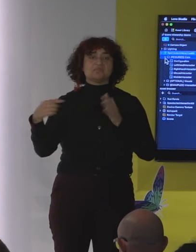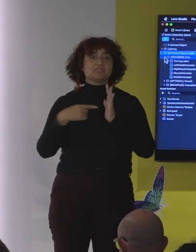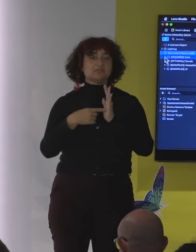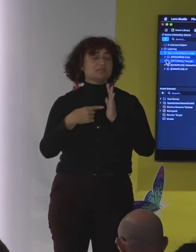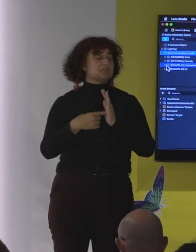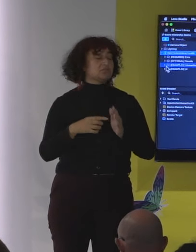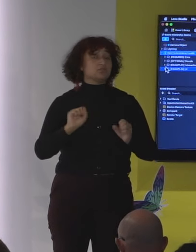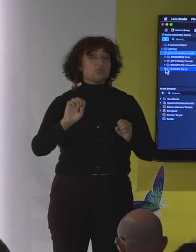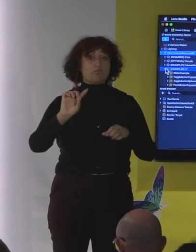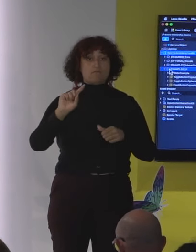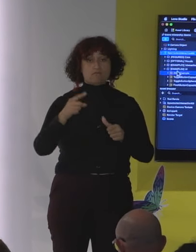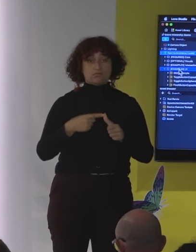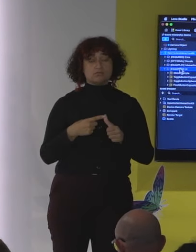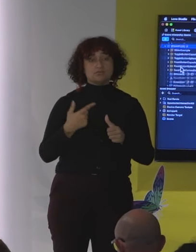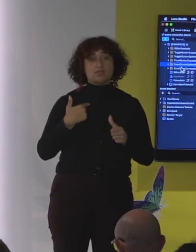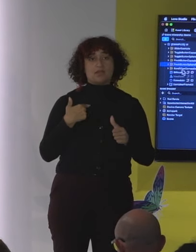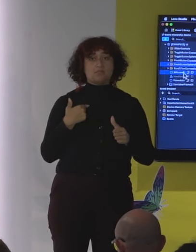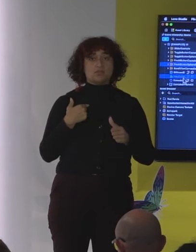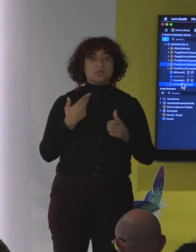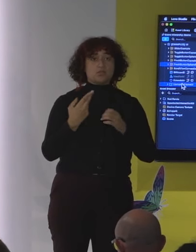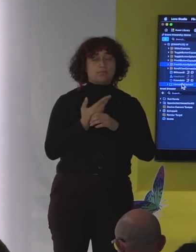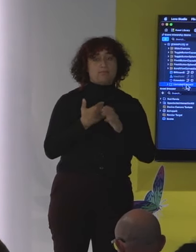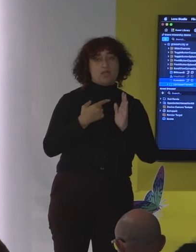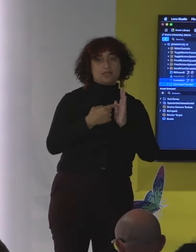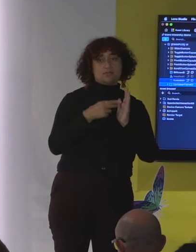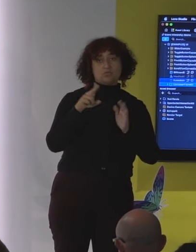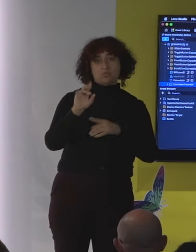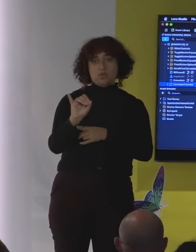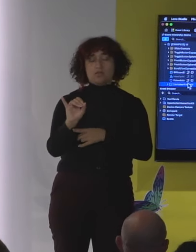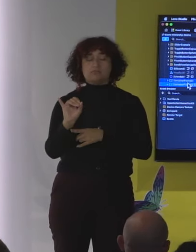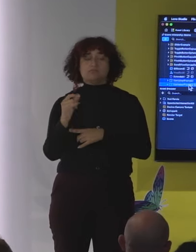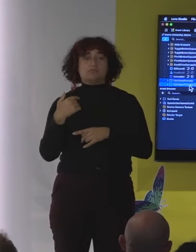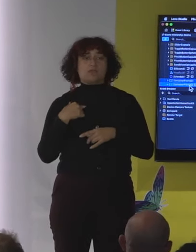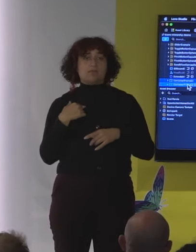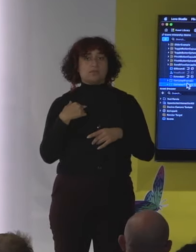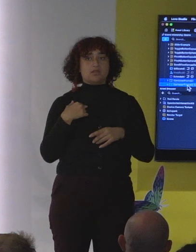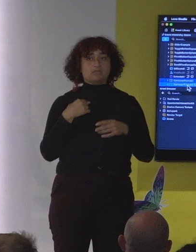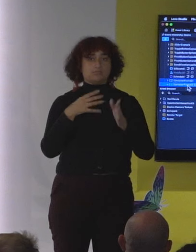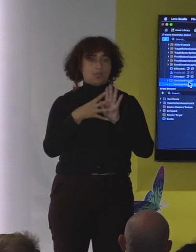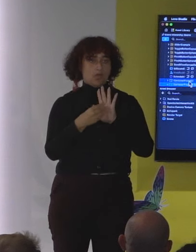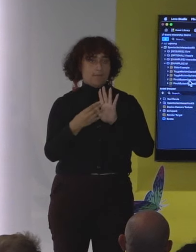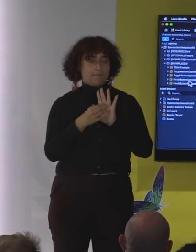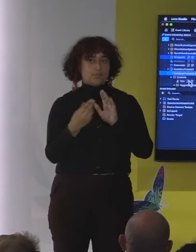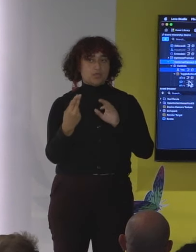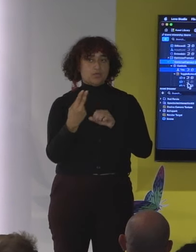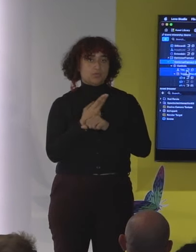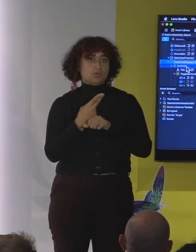So, first, I'll go into my examples UI. I'm gonna duplicate this using Command + D.